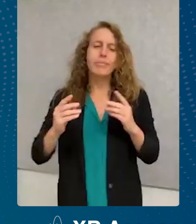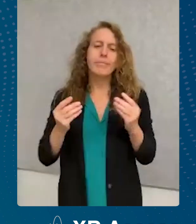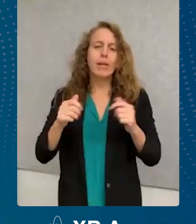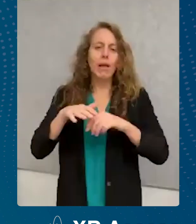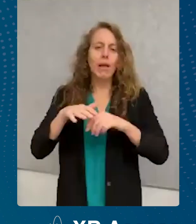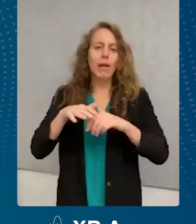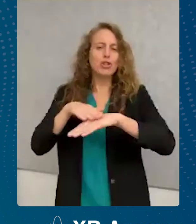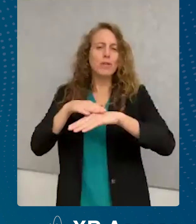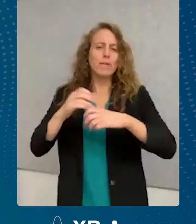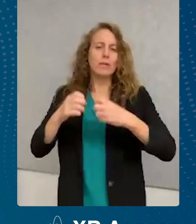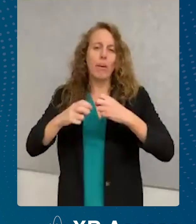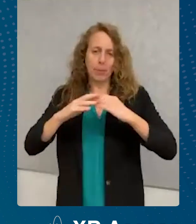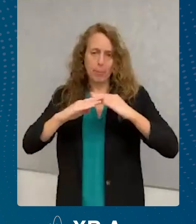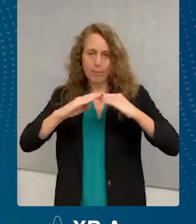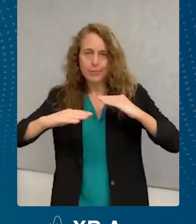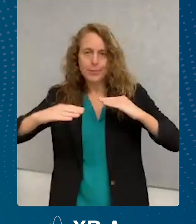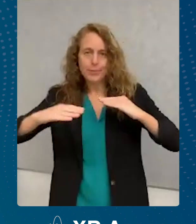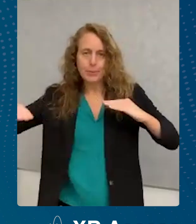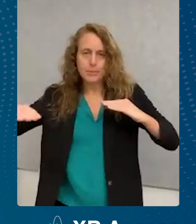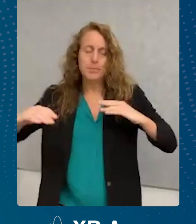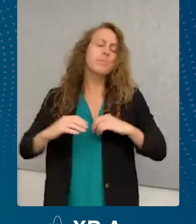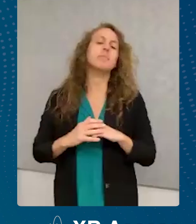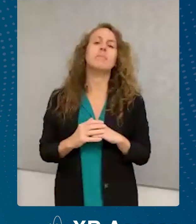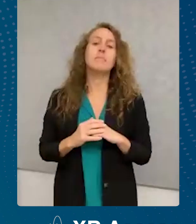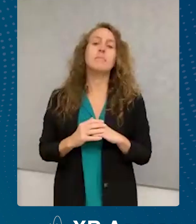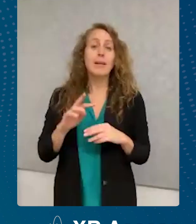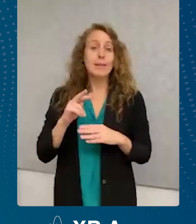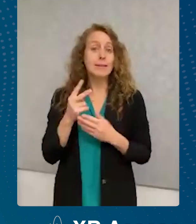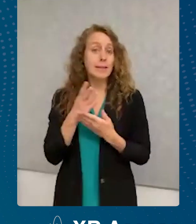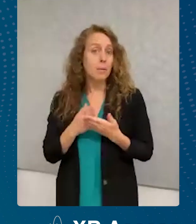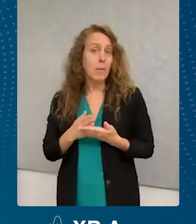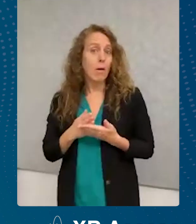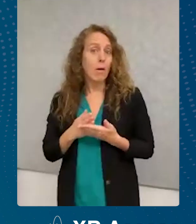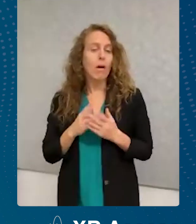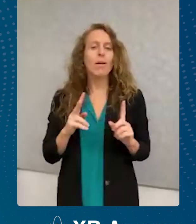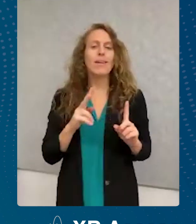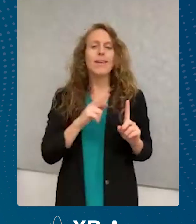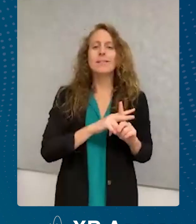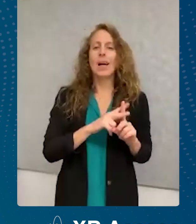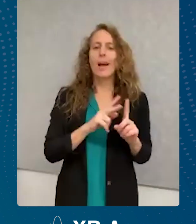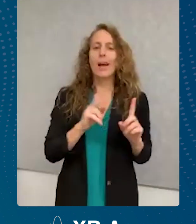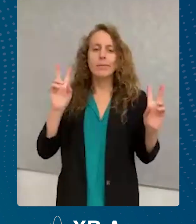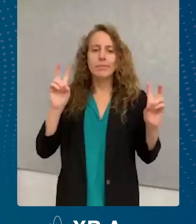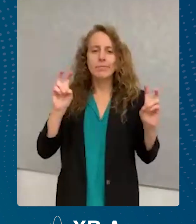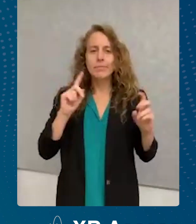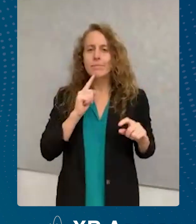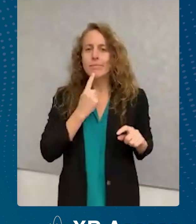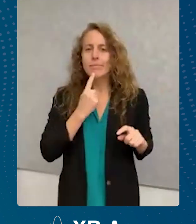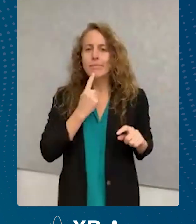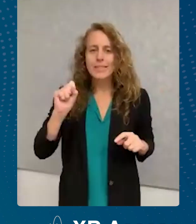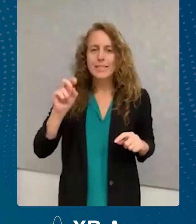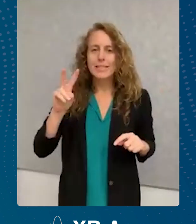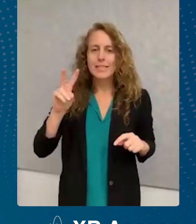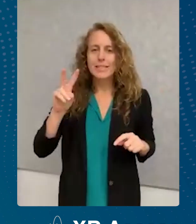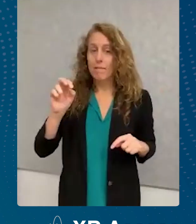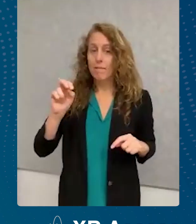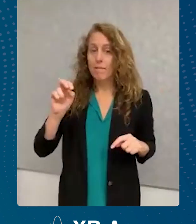And then a second component is then assigning a severity score to the particular issue.